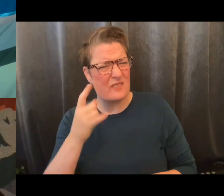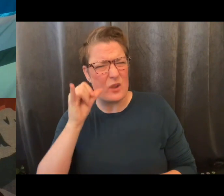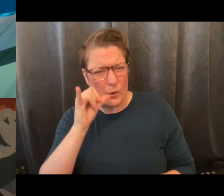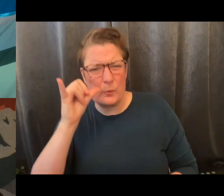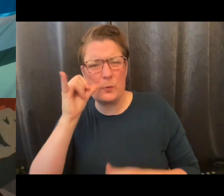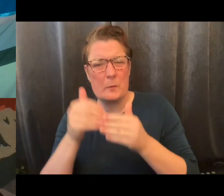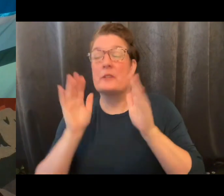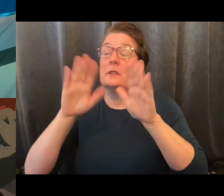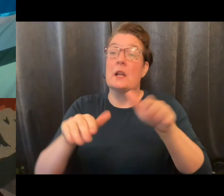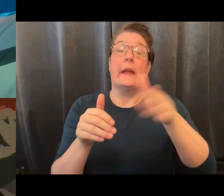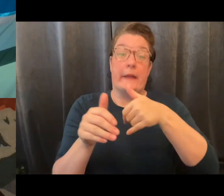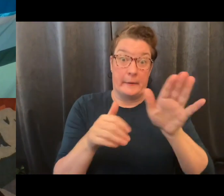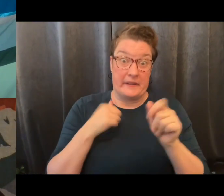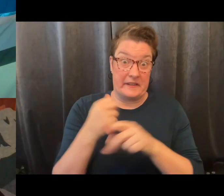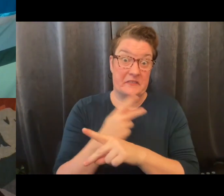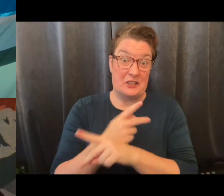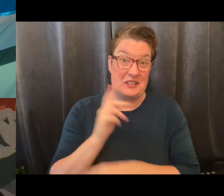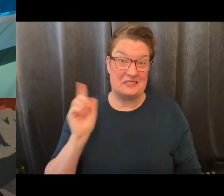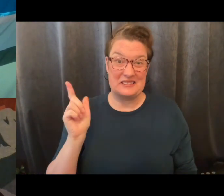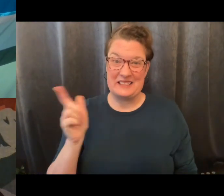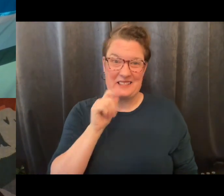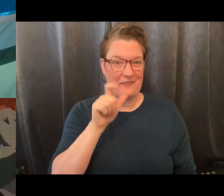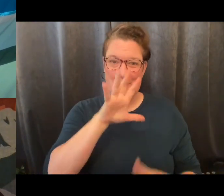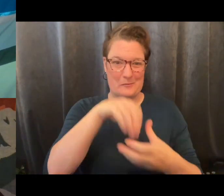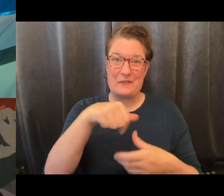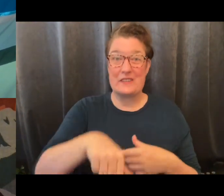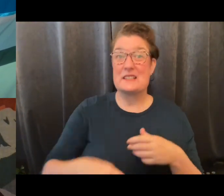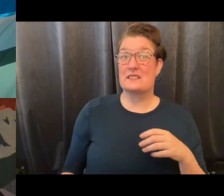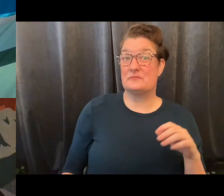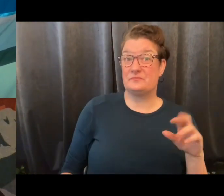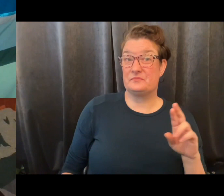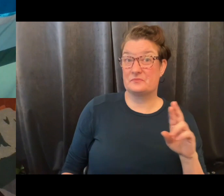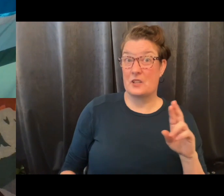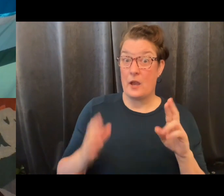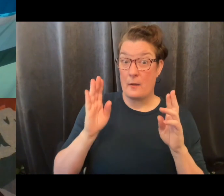Well, anyway, I can figure that off out Outside of this, Rebekah: well, the person, the person that I got it from, which I would really